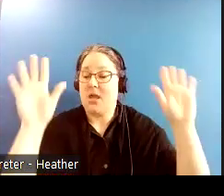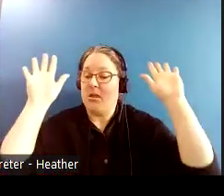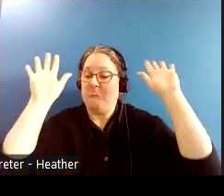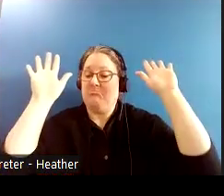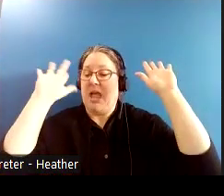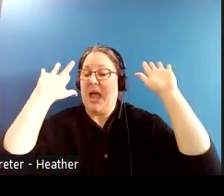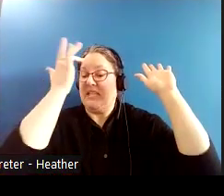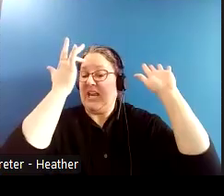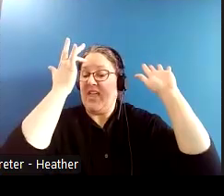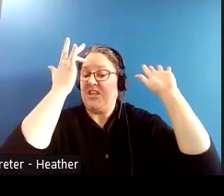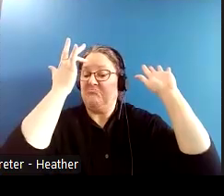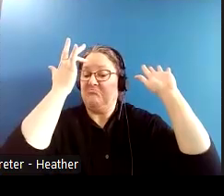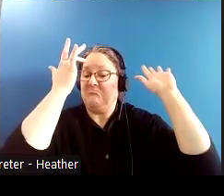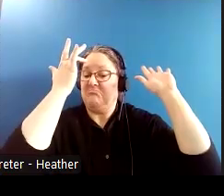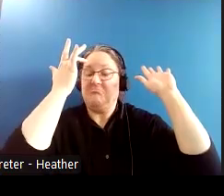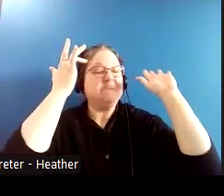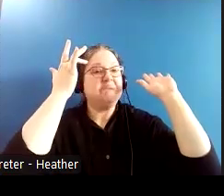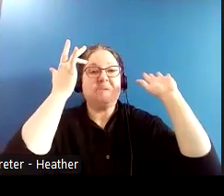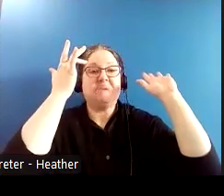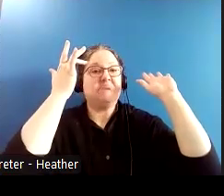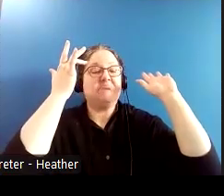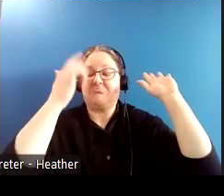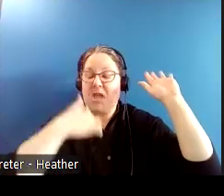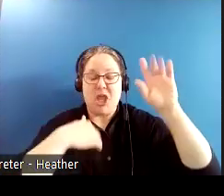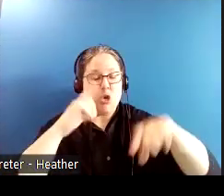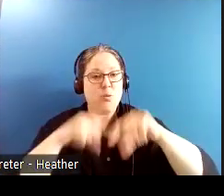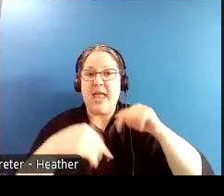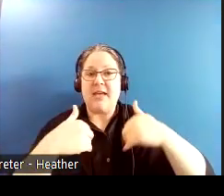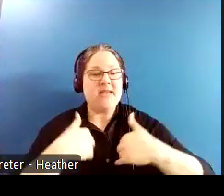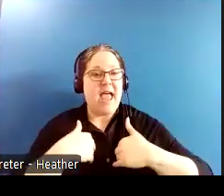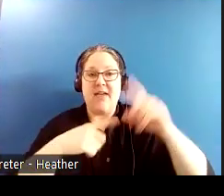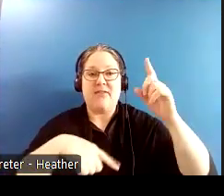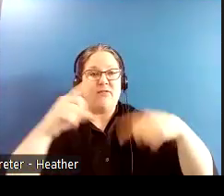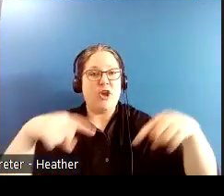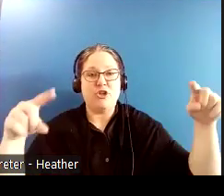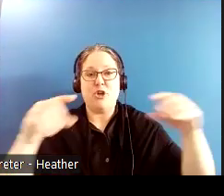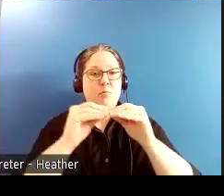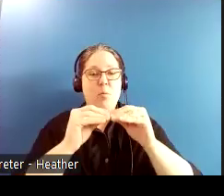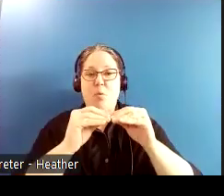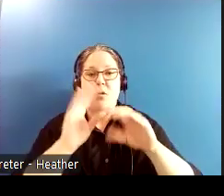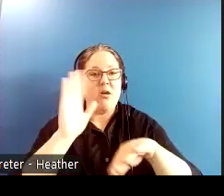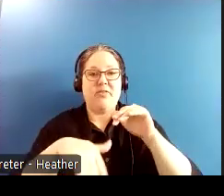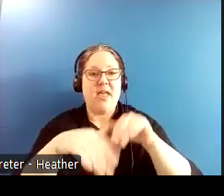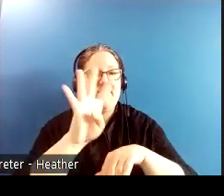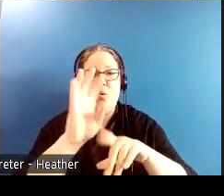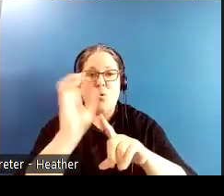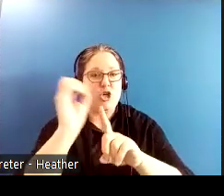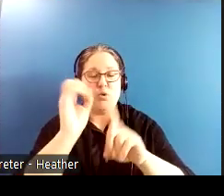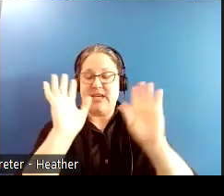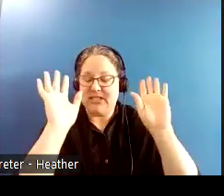all this. um we can't have any variation greater than 4° and 12 minutes and the uh arithmetical